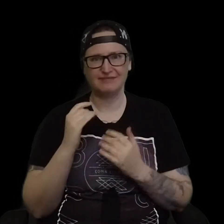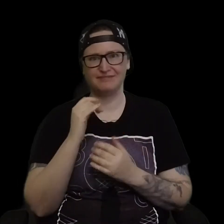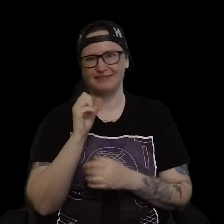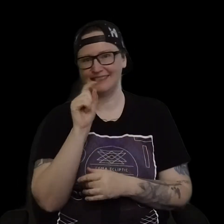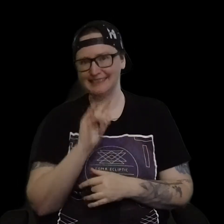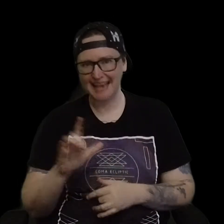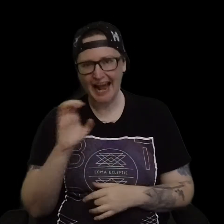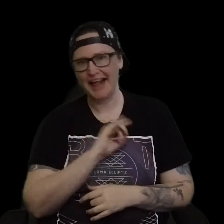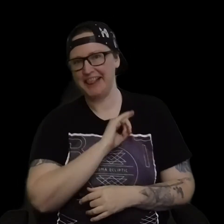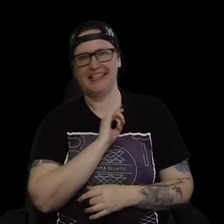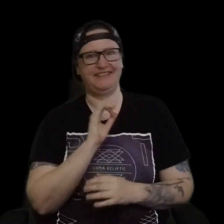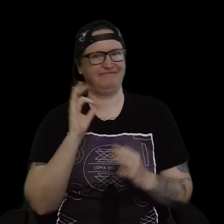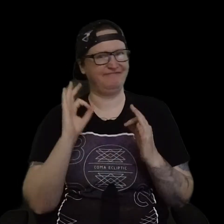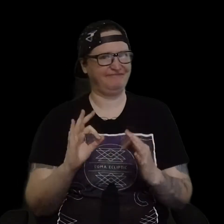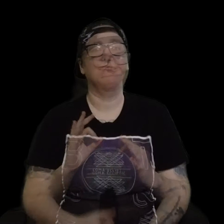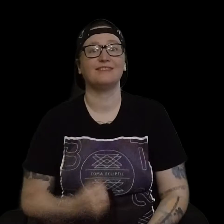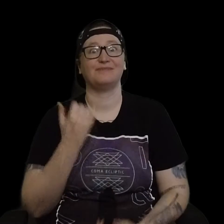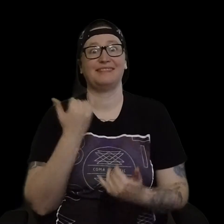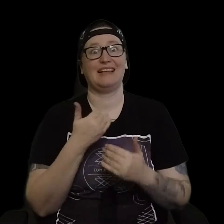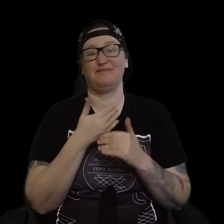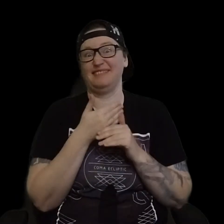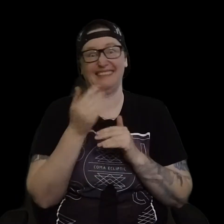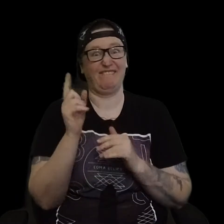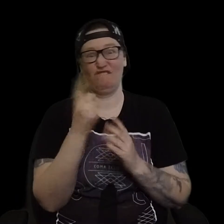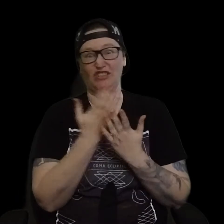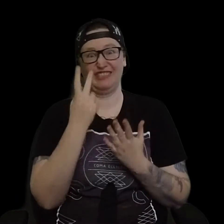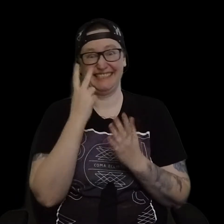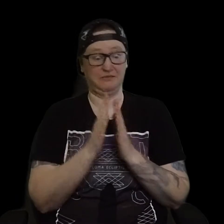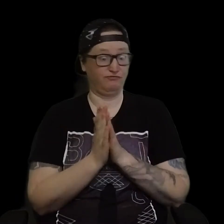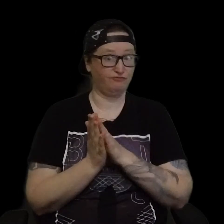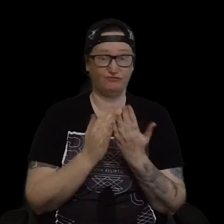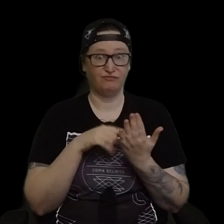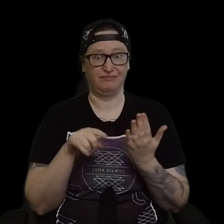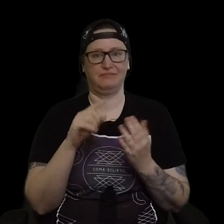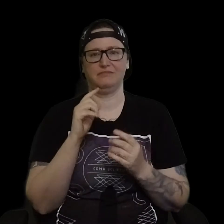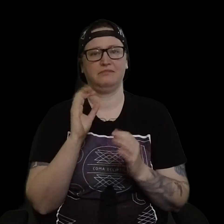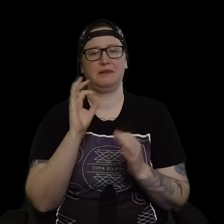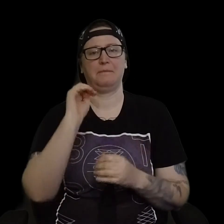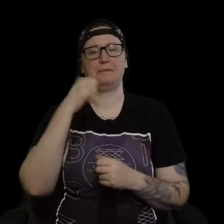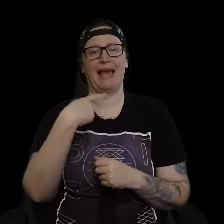the perfect color choice I love the style and the very first thing you see when you open the book